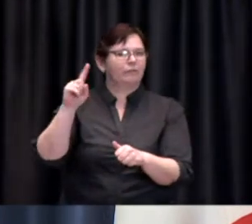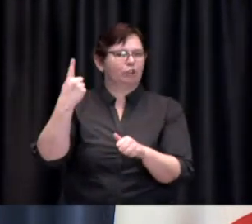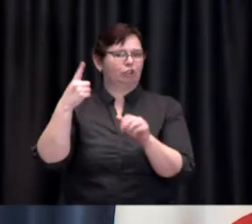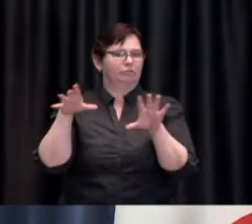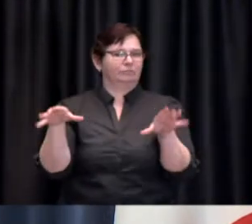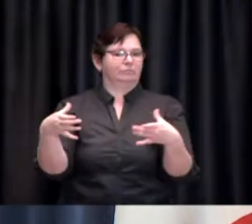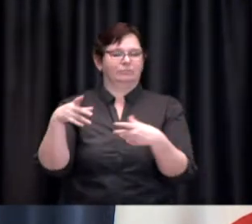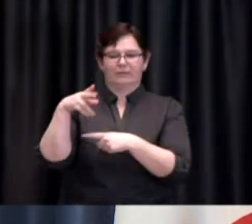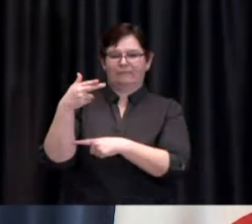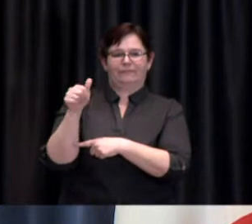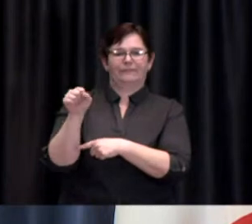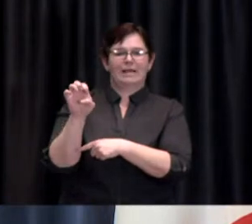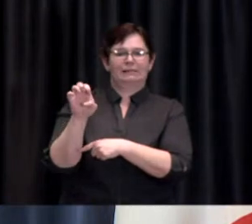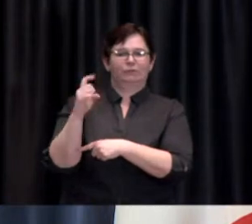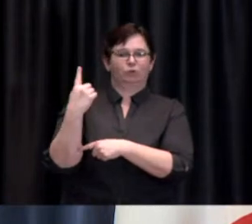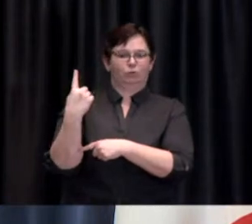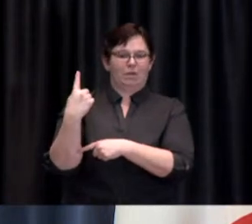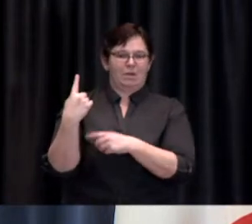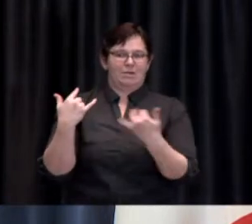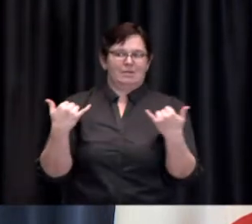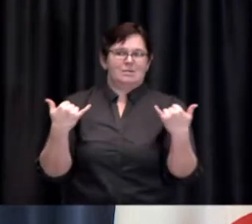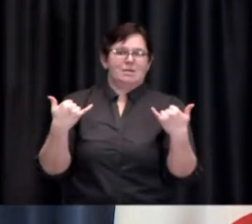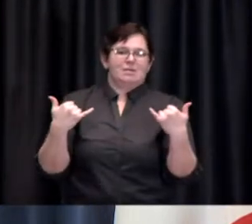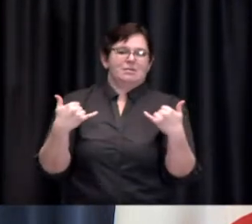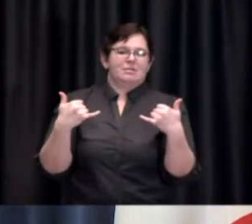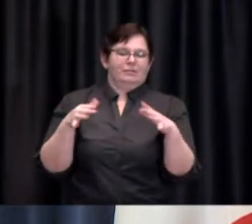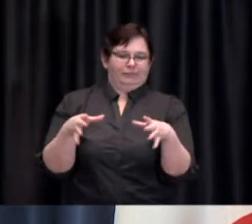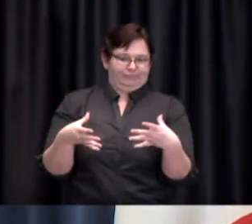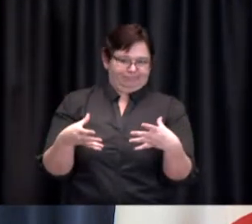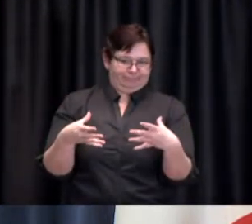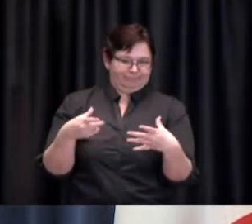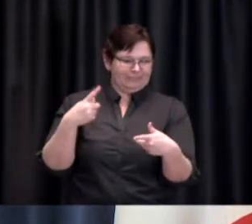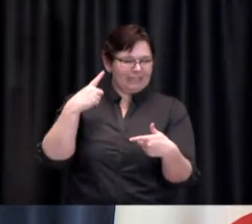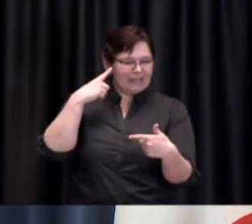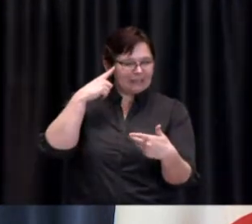and that should take us through according to the provincial framework to the end of March.